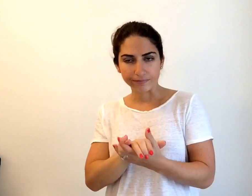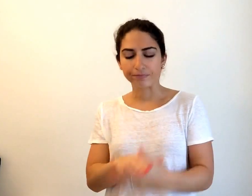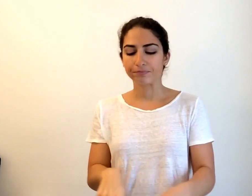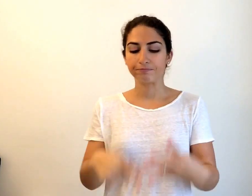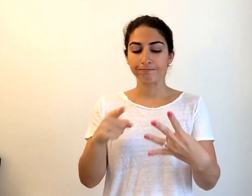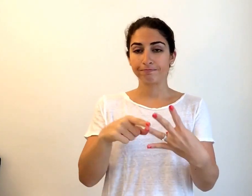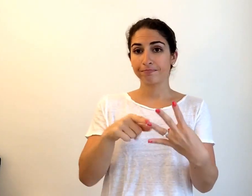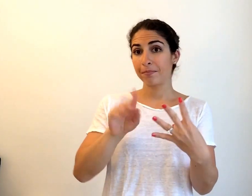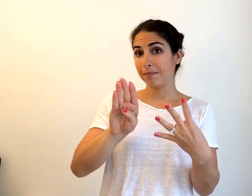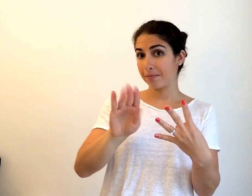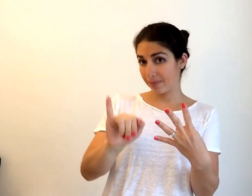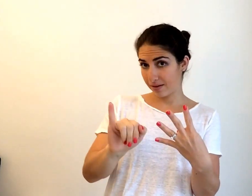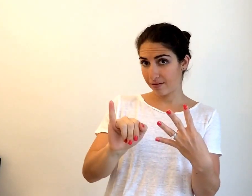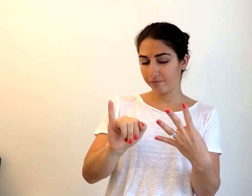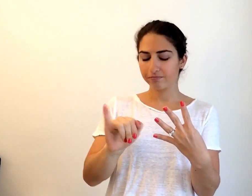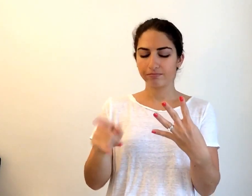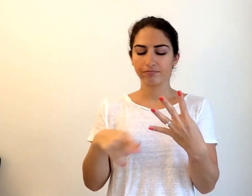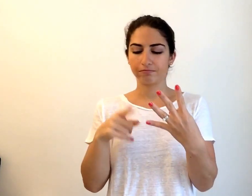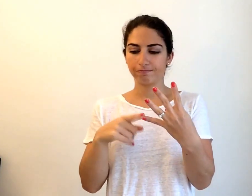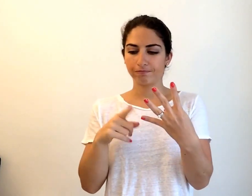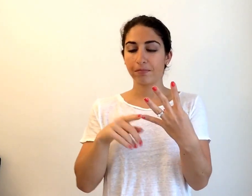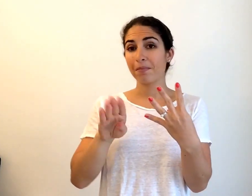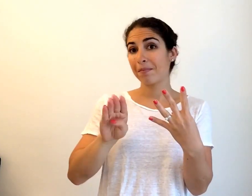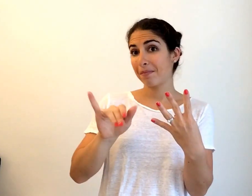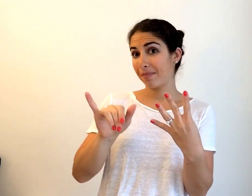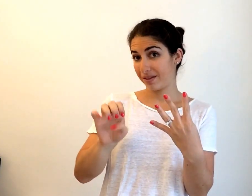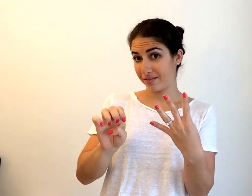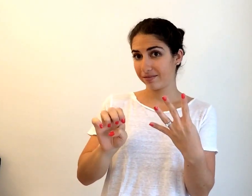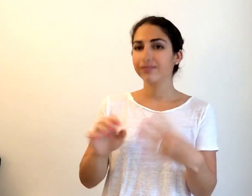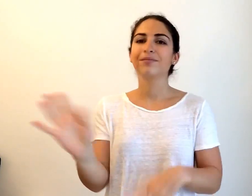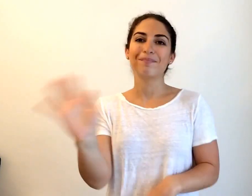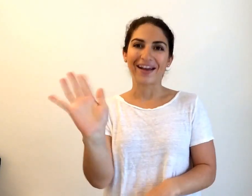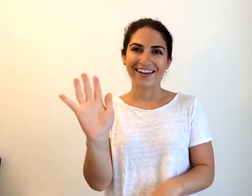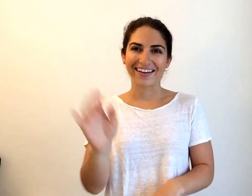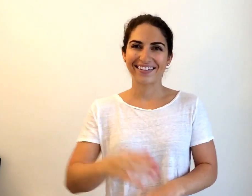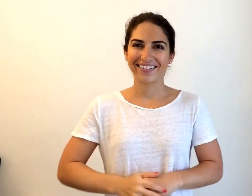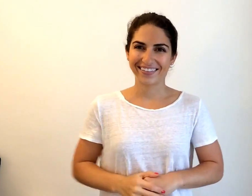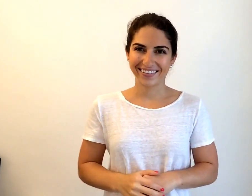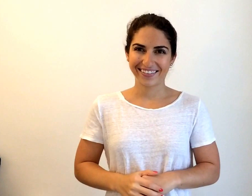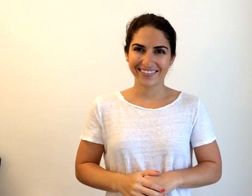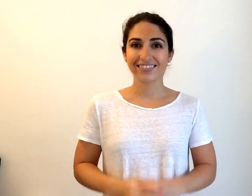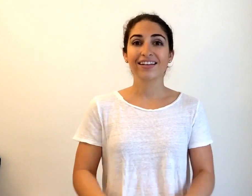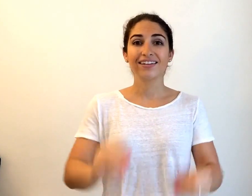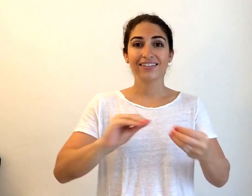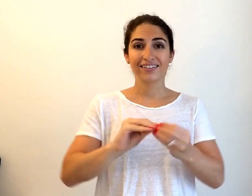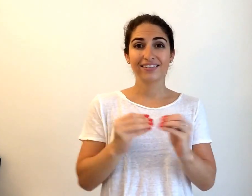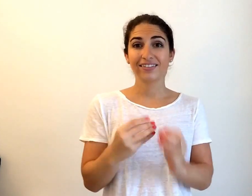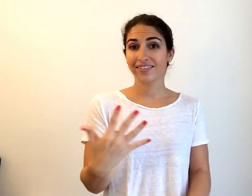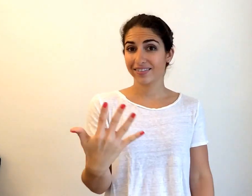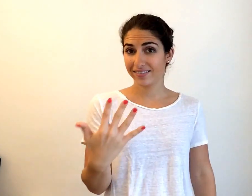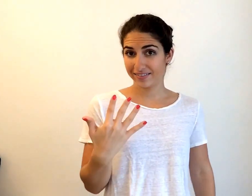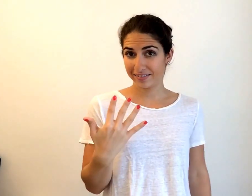into it. Number 3 "BI", and number 4 is just to wave goodbye.